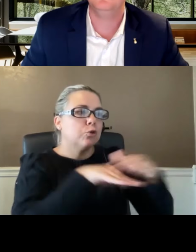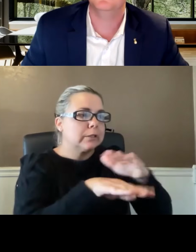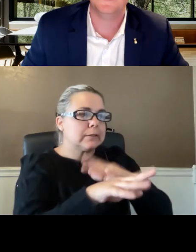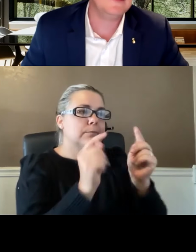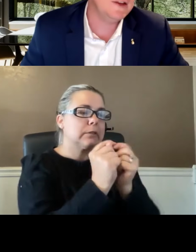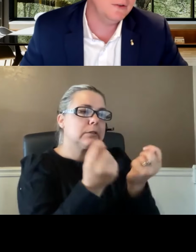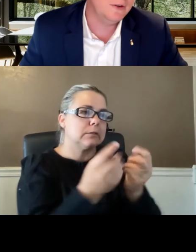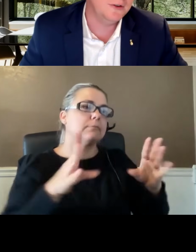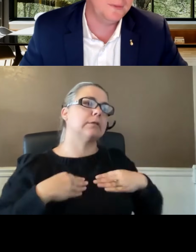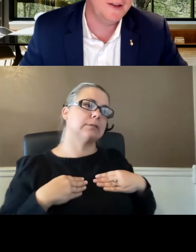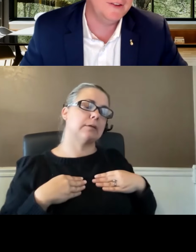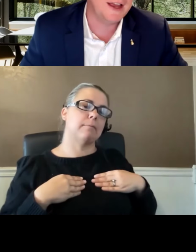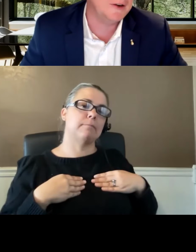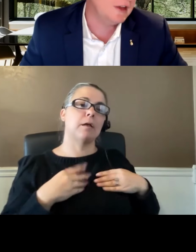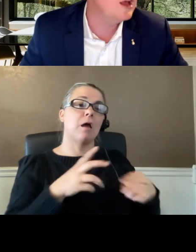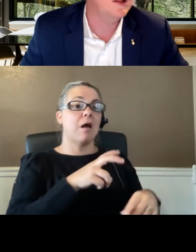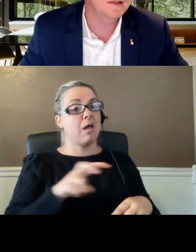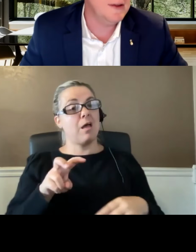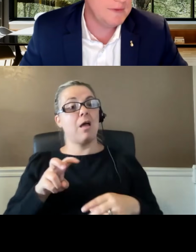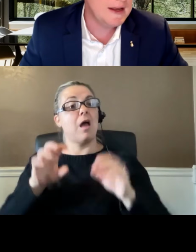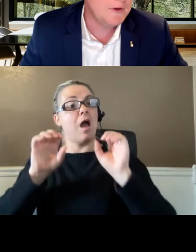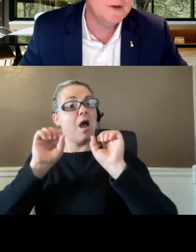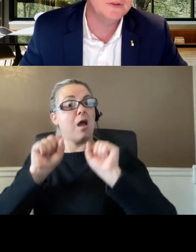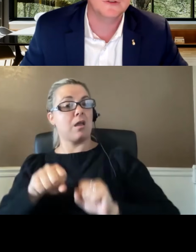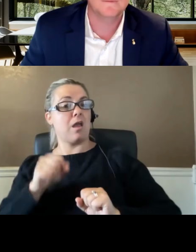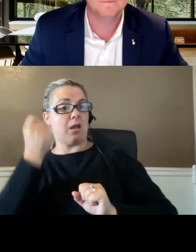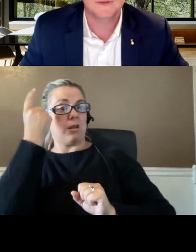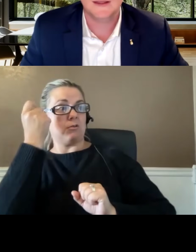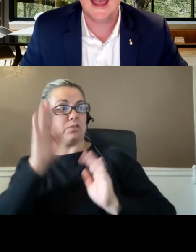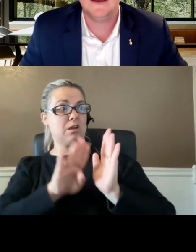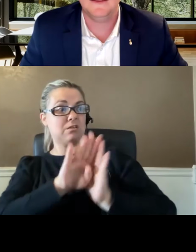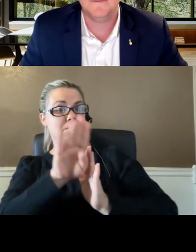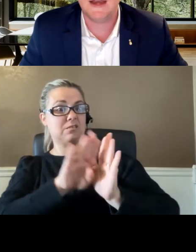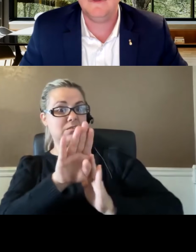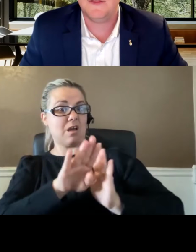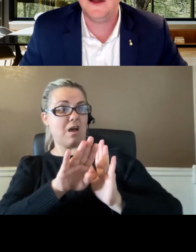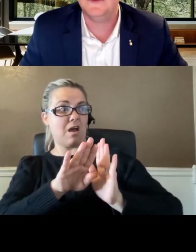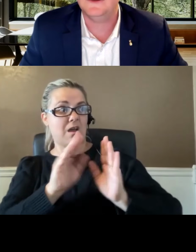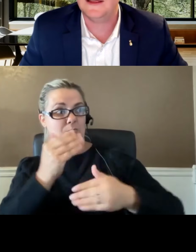especially you user experience designers, love meeting with users and the benefit there is to